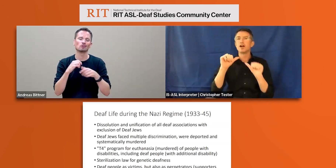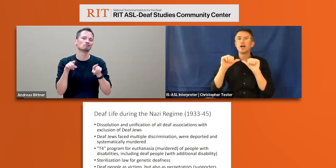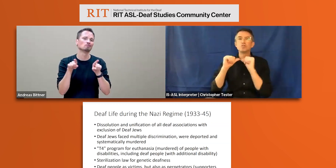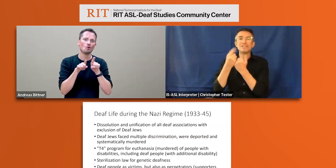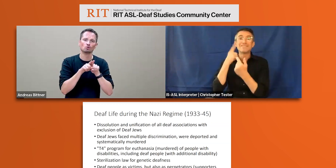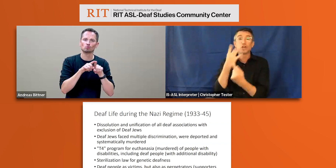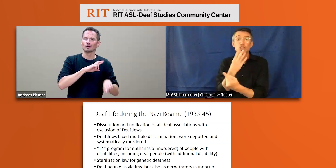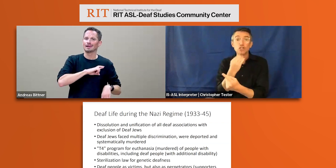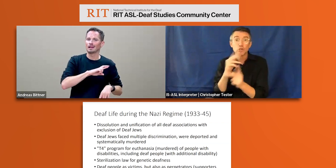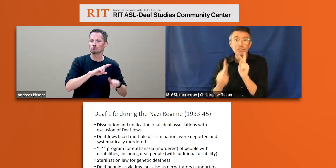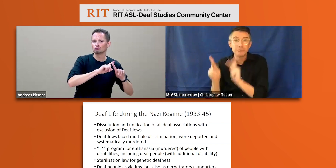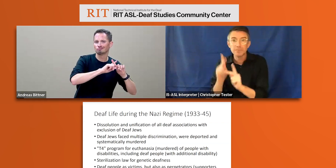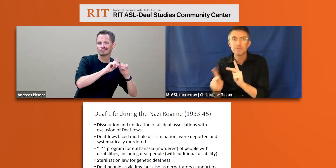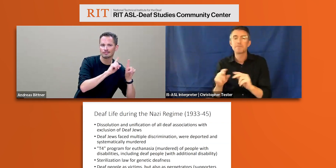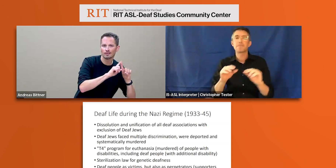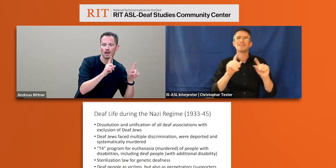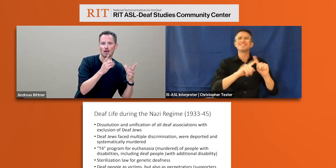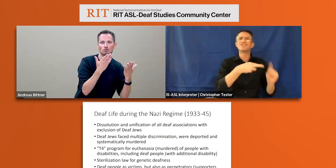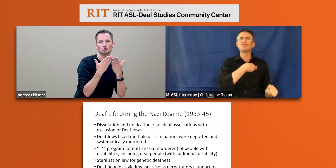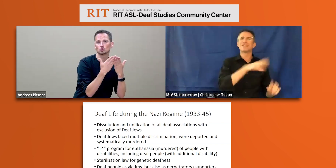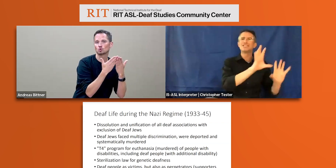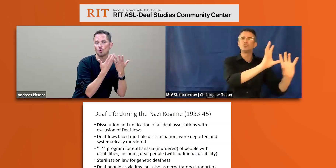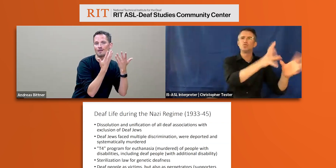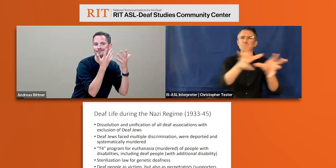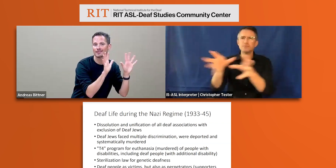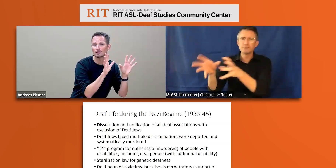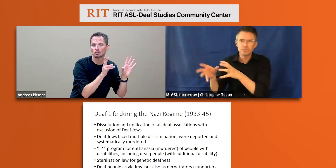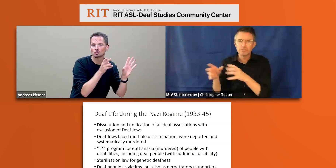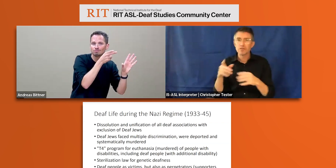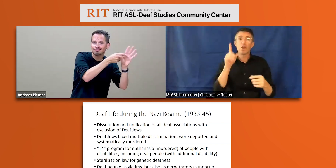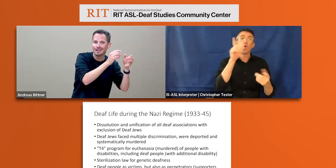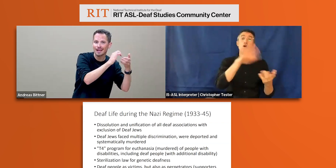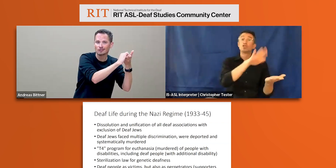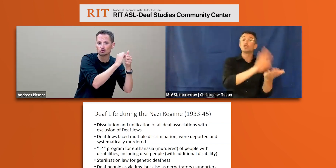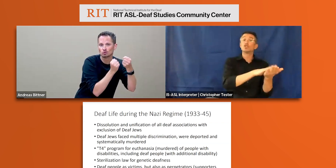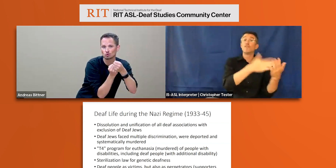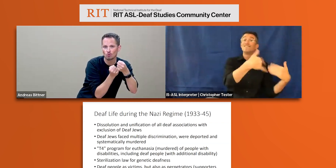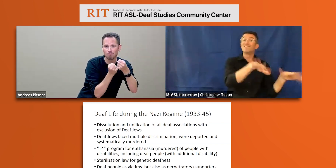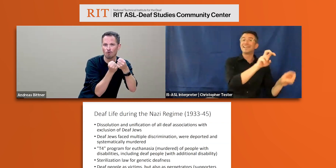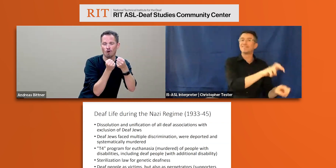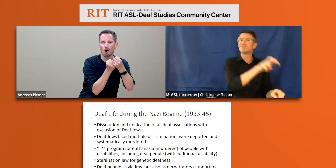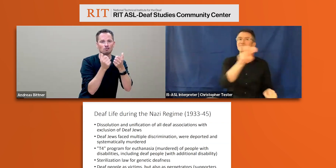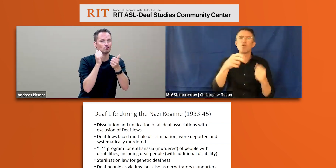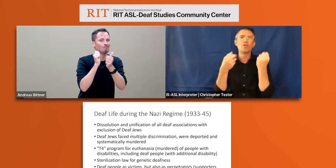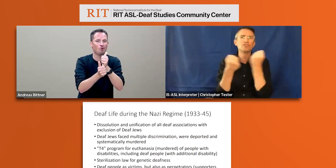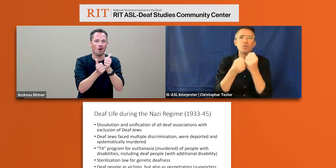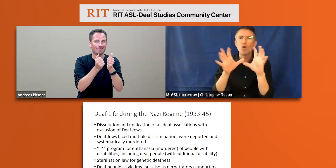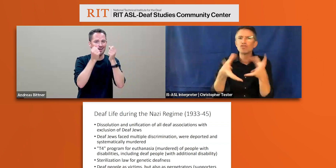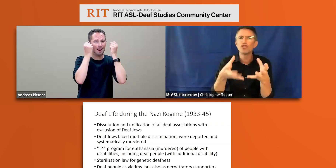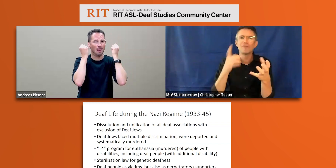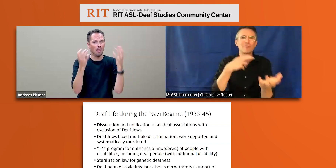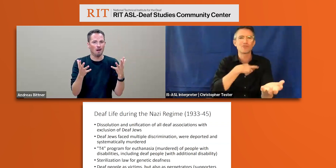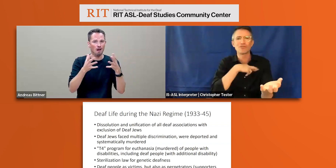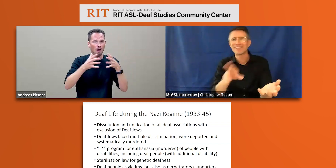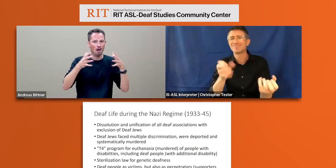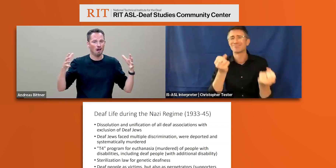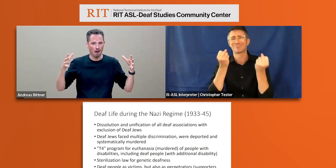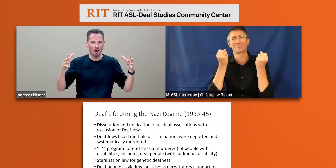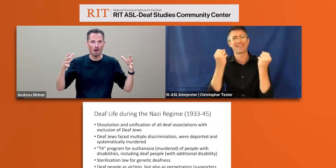it shows you the variety of associations that existed by religious group or school affiliations